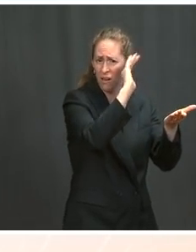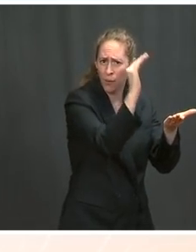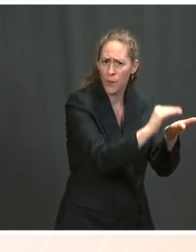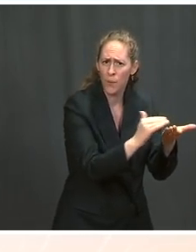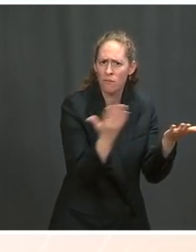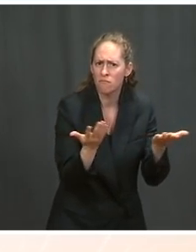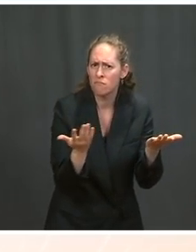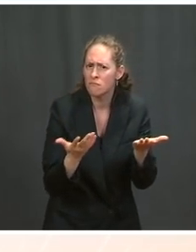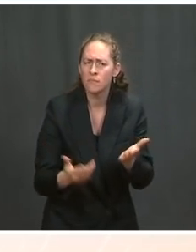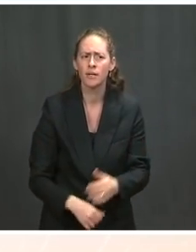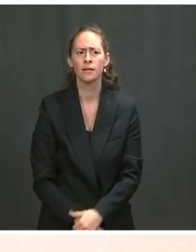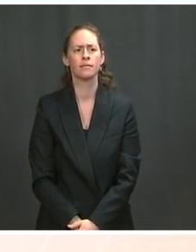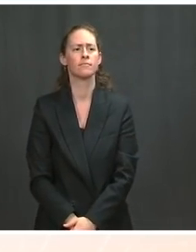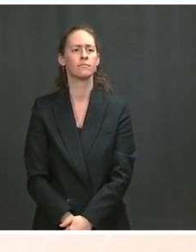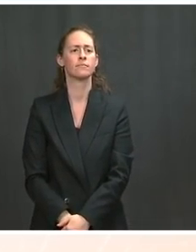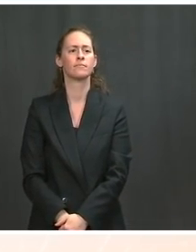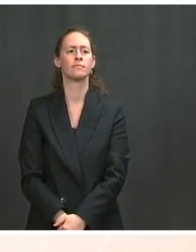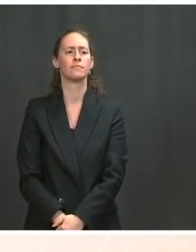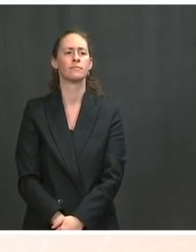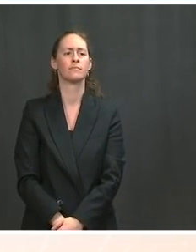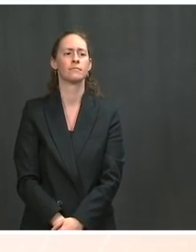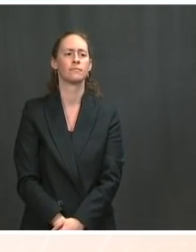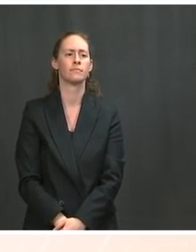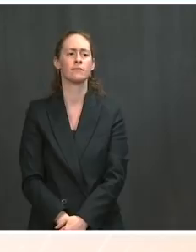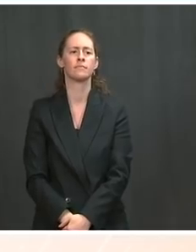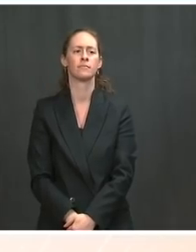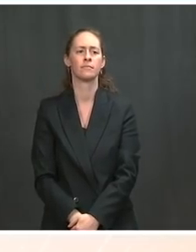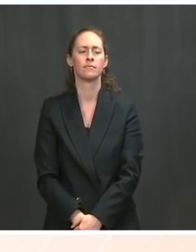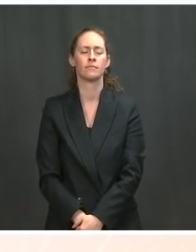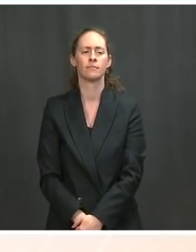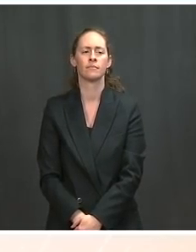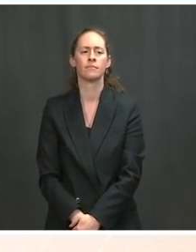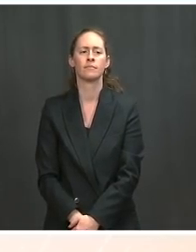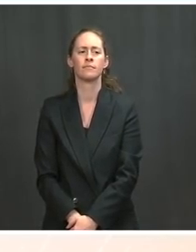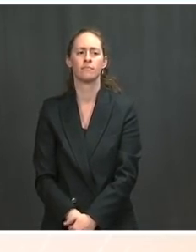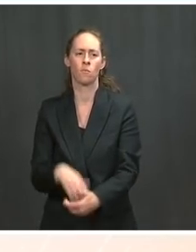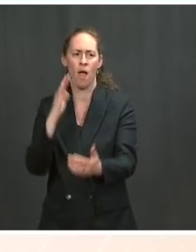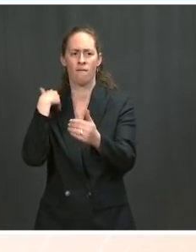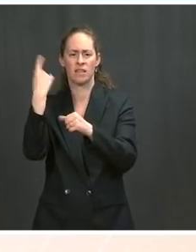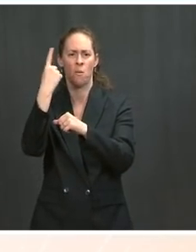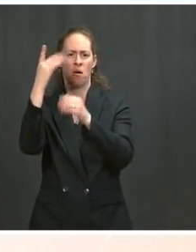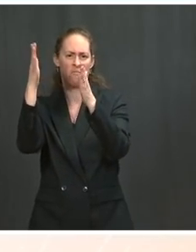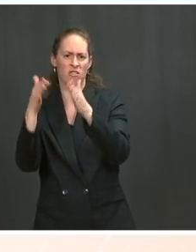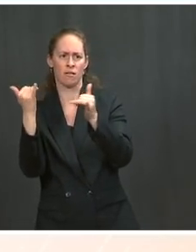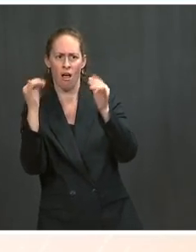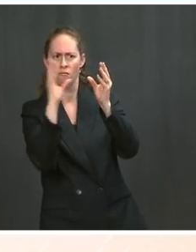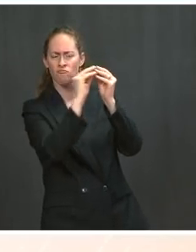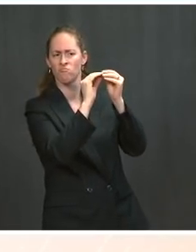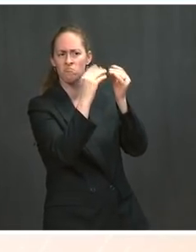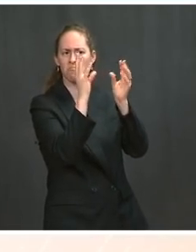Rob Malley is currently taking part of those now. As an important partner in the region, we do regularly brief them.